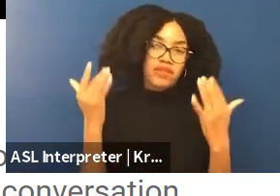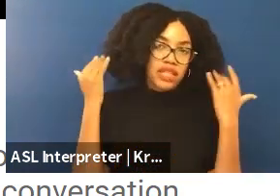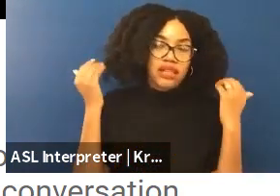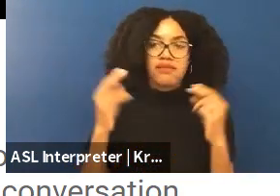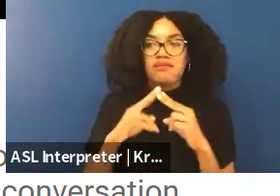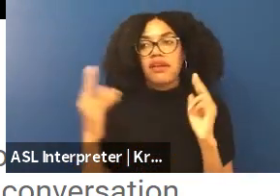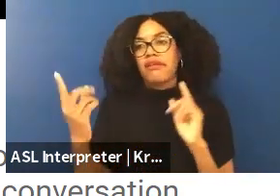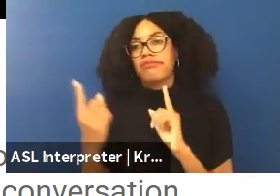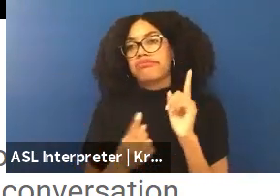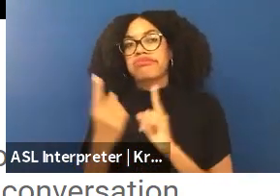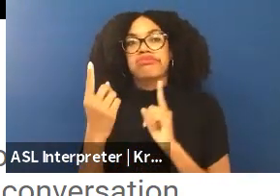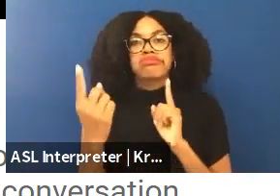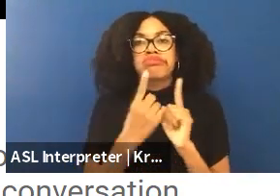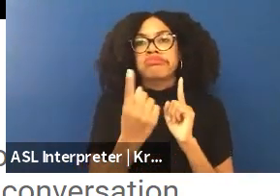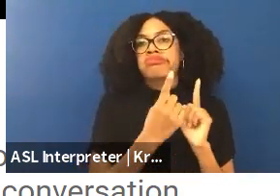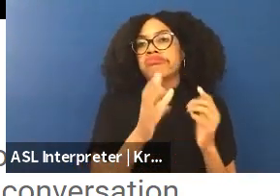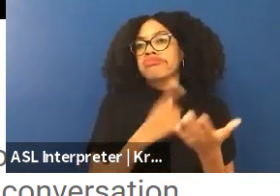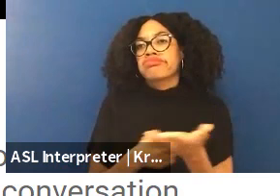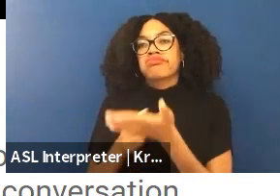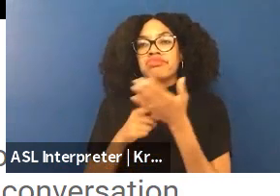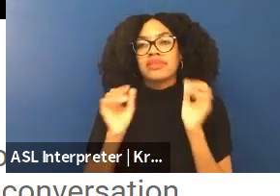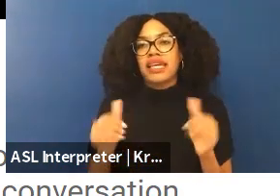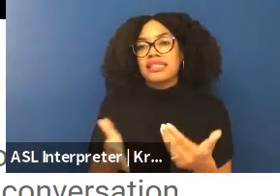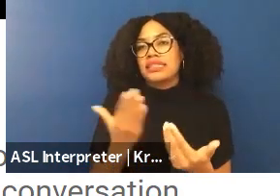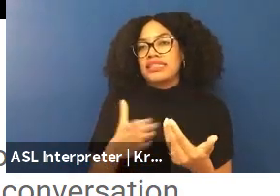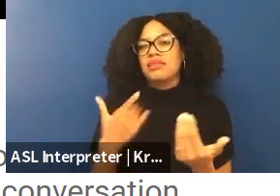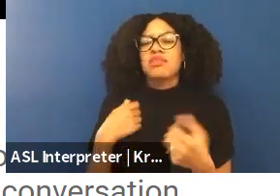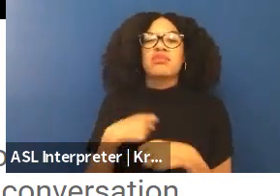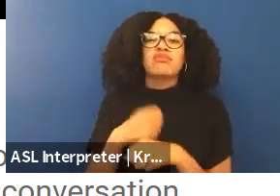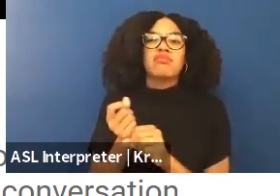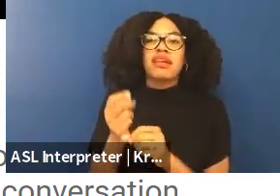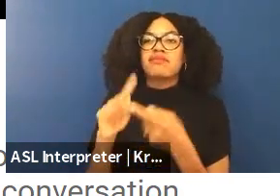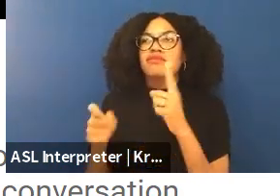which is kind of like, "Let's make friends." And so, I think the online environment